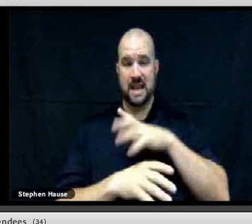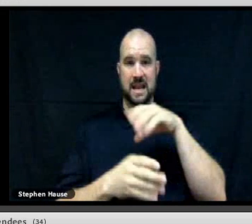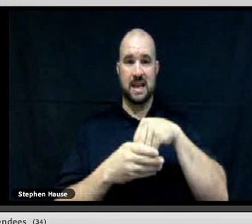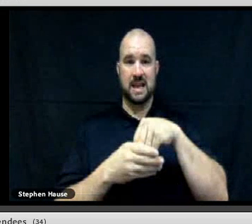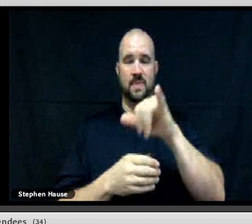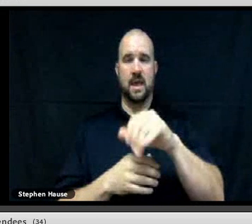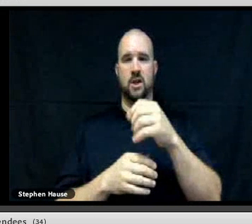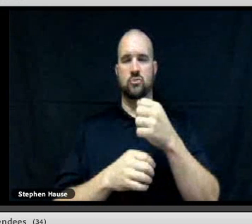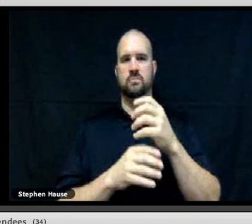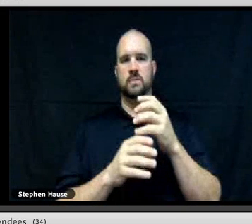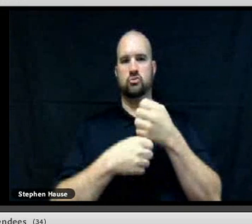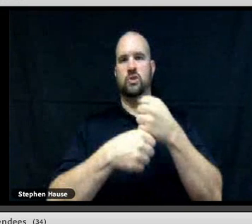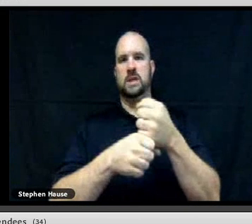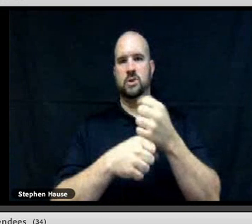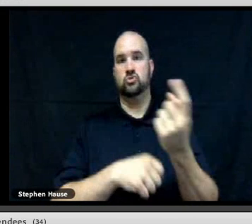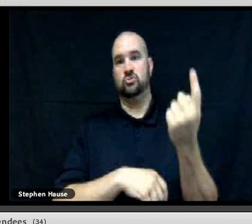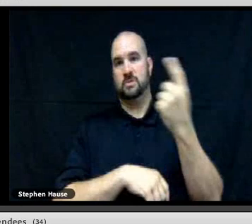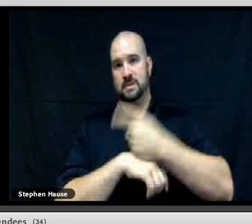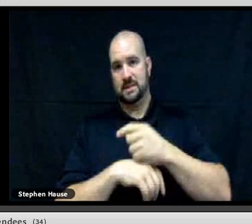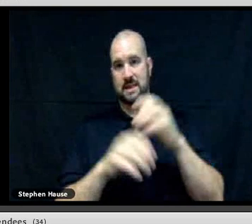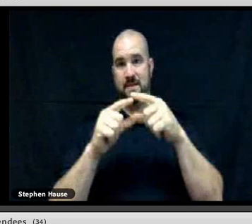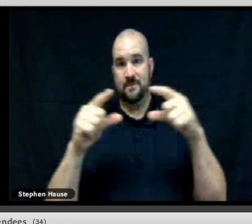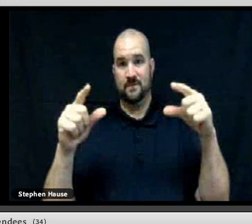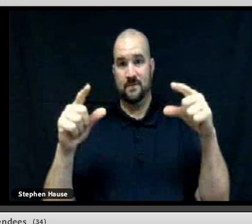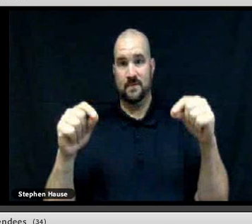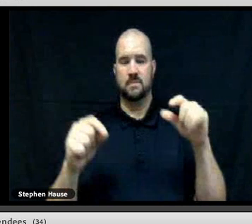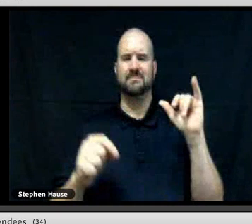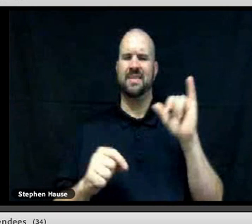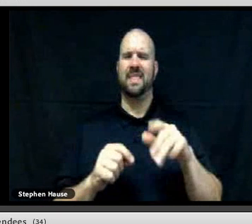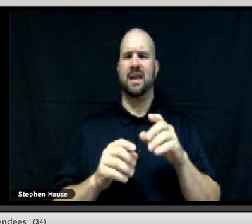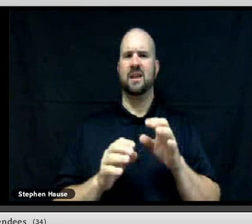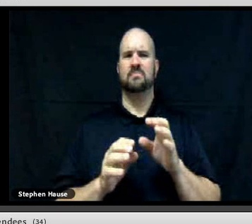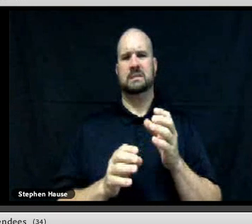because that can be confusing to a user, especially if they're just looking at that one object.